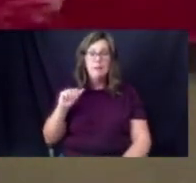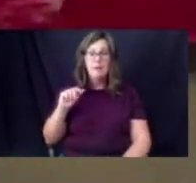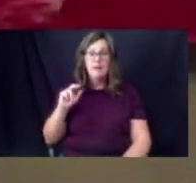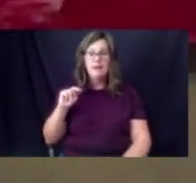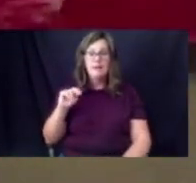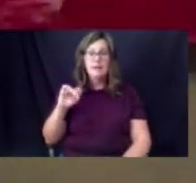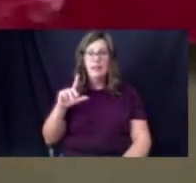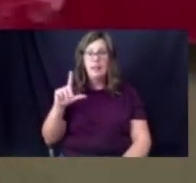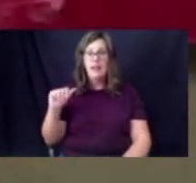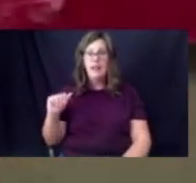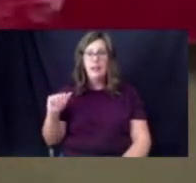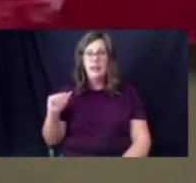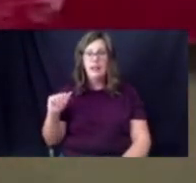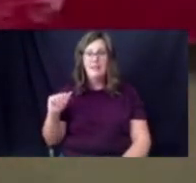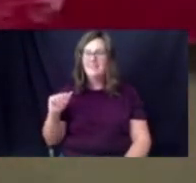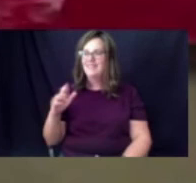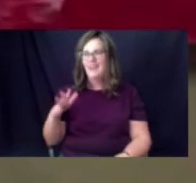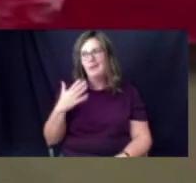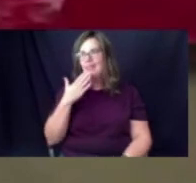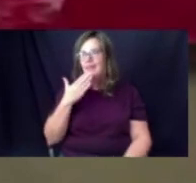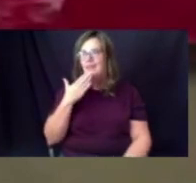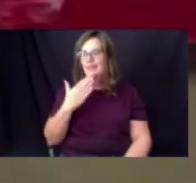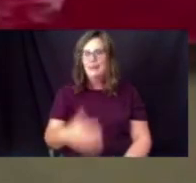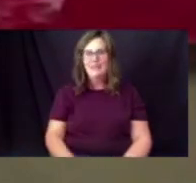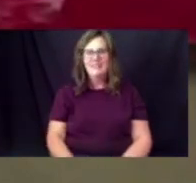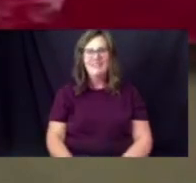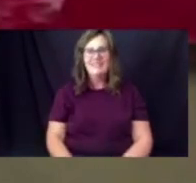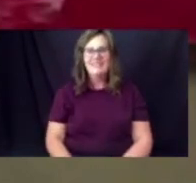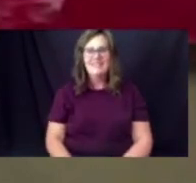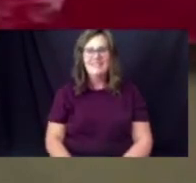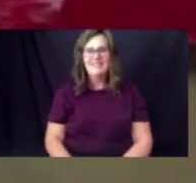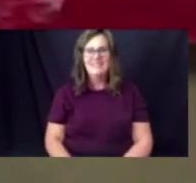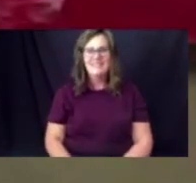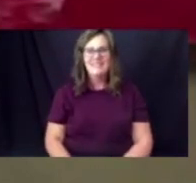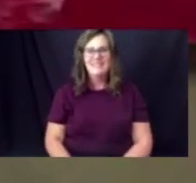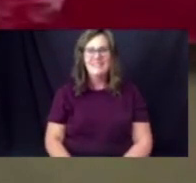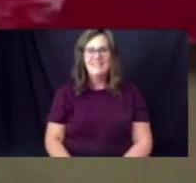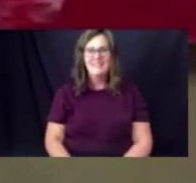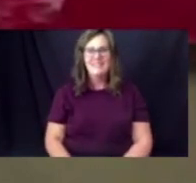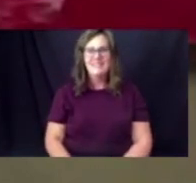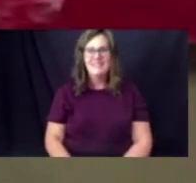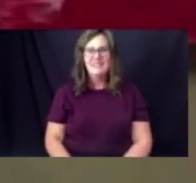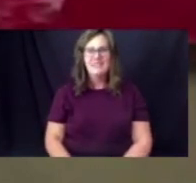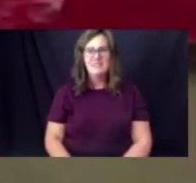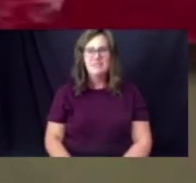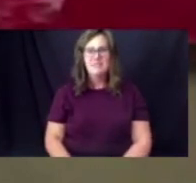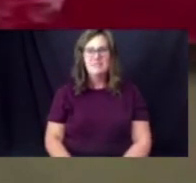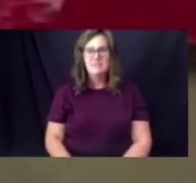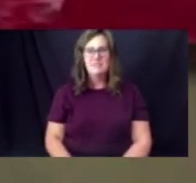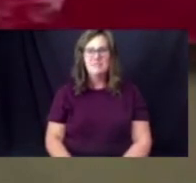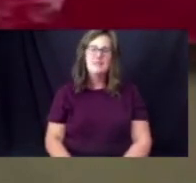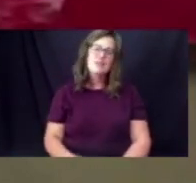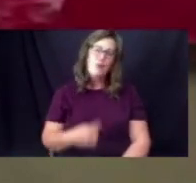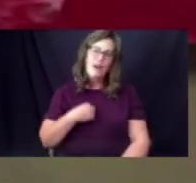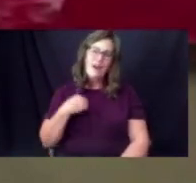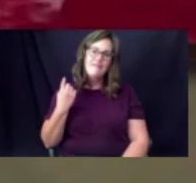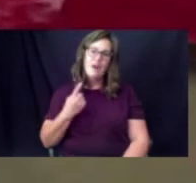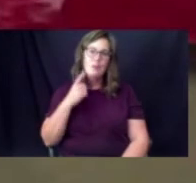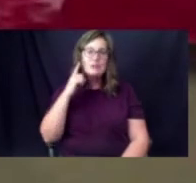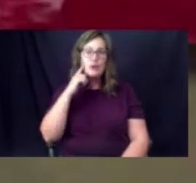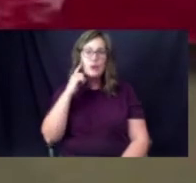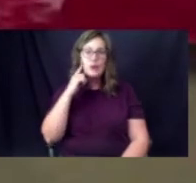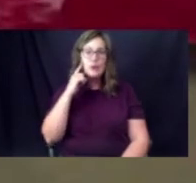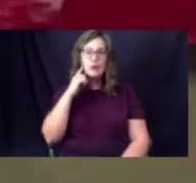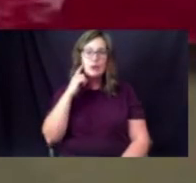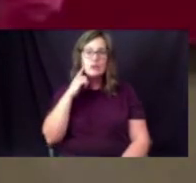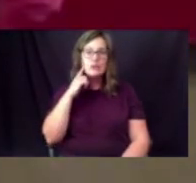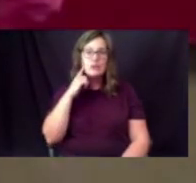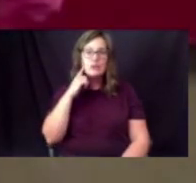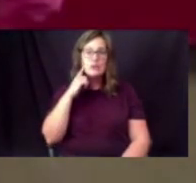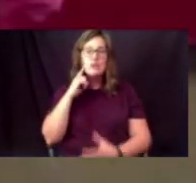for letting me know about this okay so it you know it i i've always heard uh stories of just even